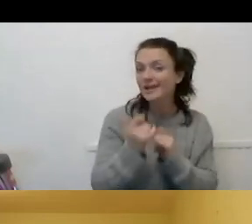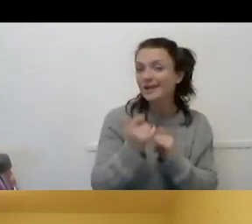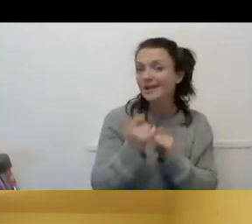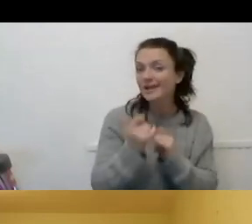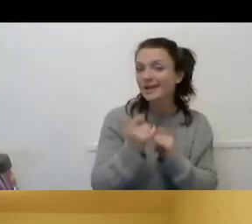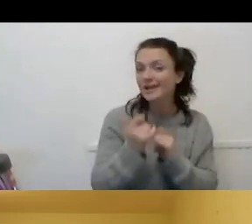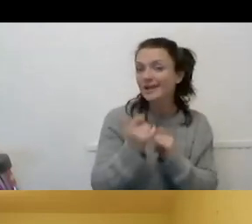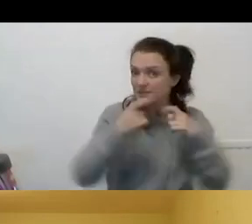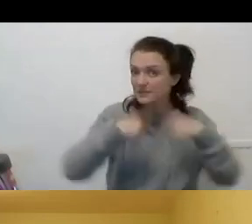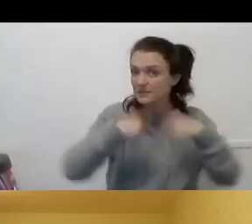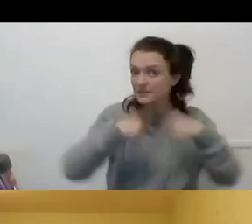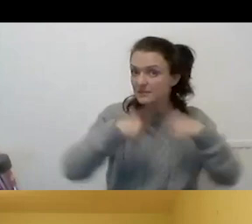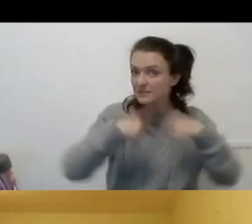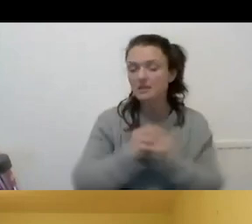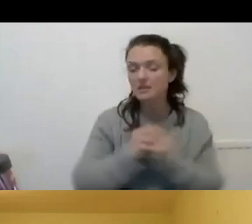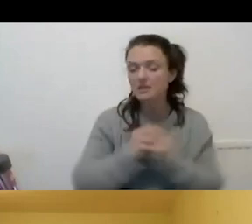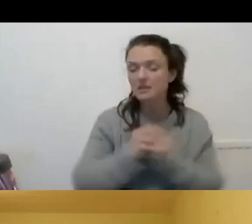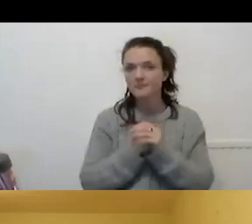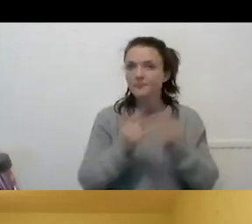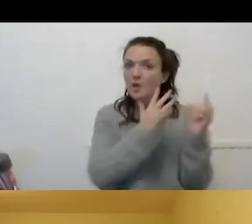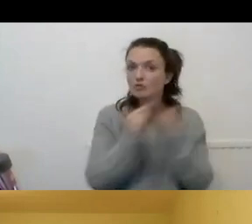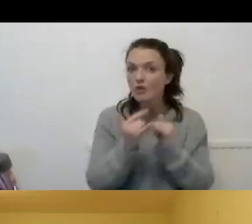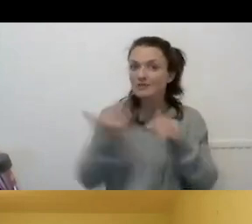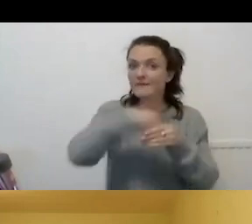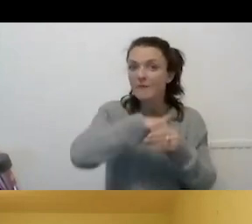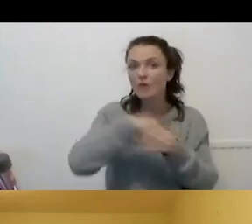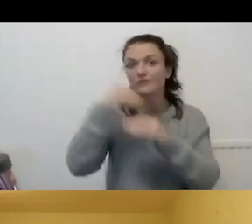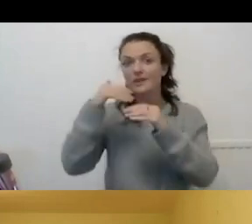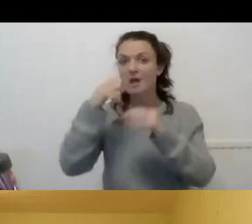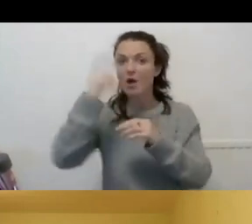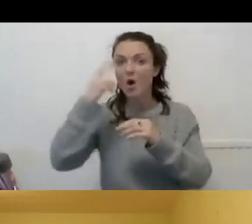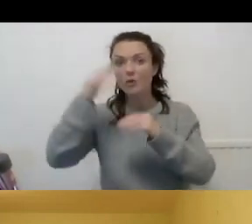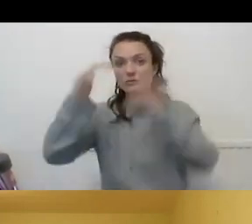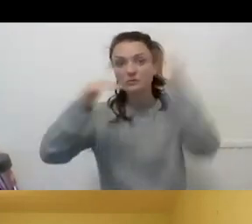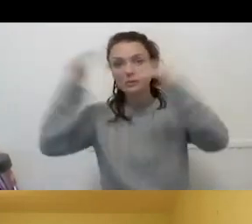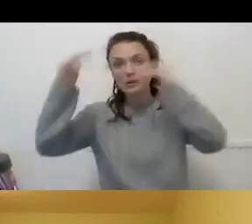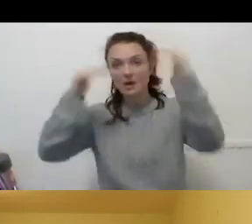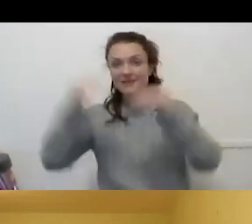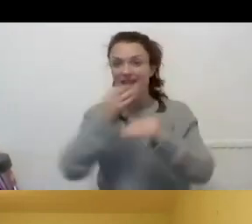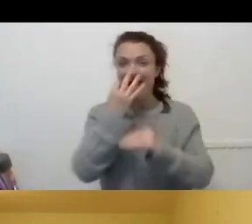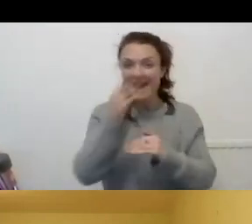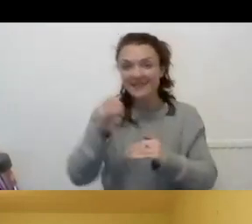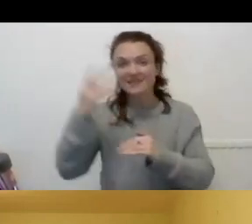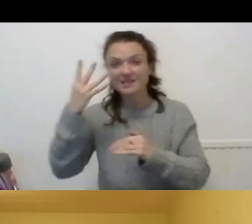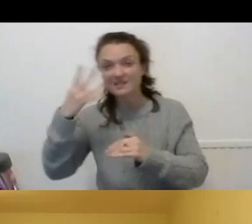So we recruited adults who were 70 and older. So in the 80s, in the 90s, when we did involve people